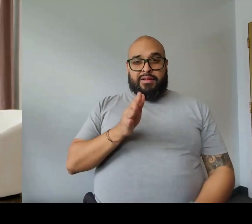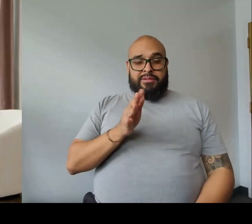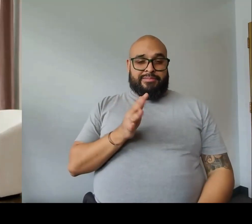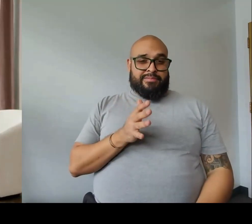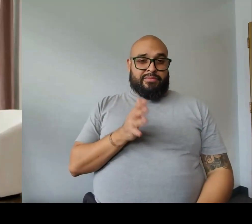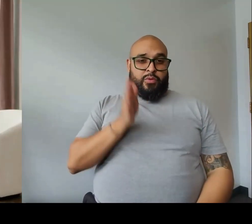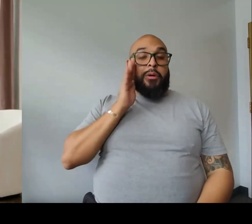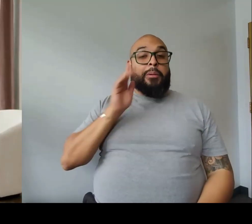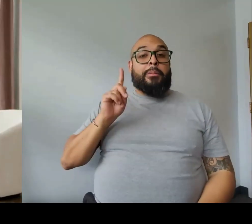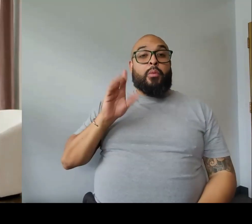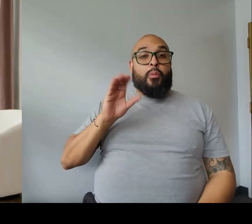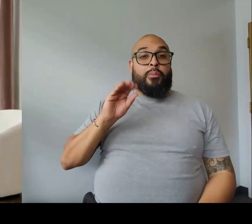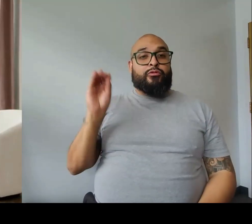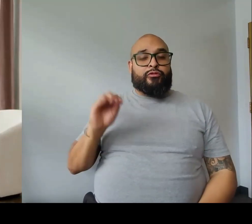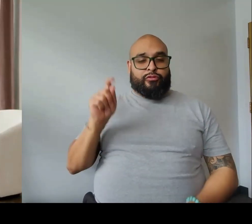100% tailored toward the kiddo.